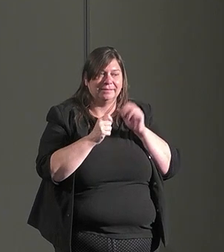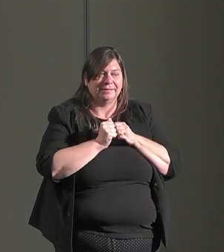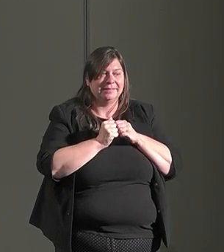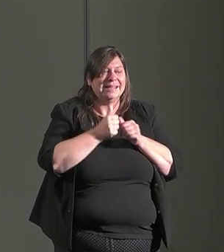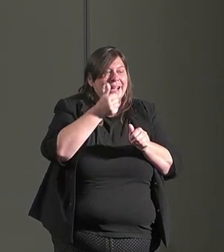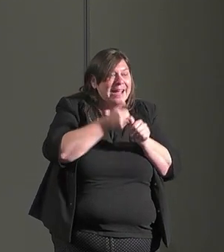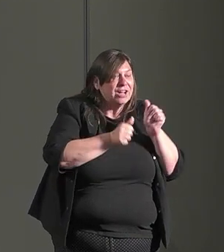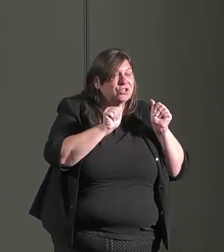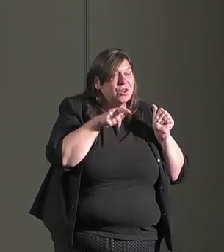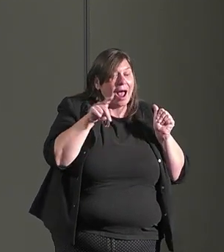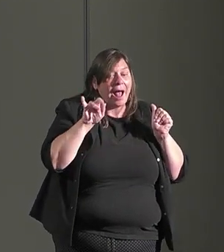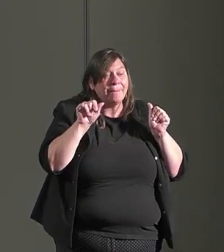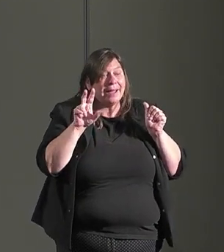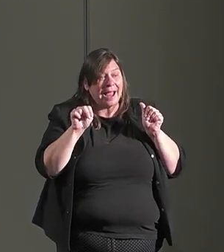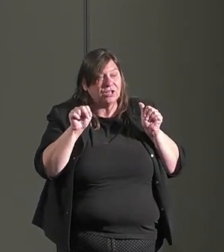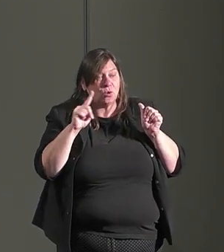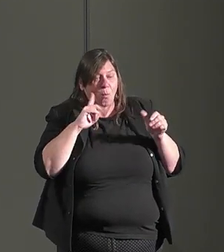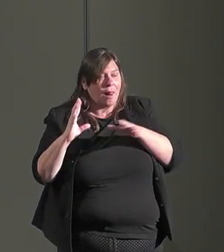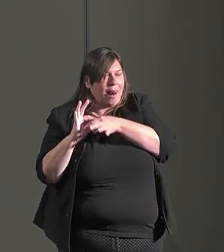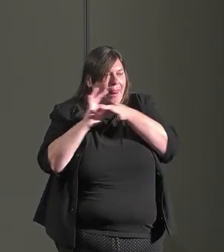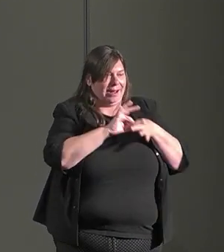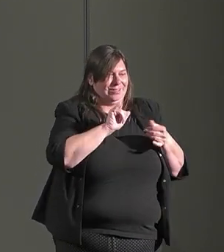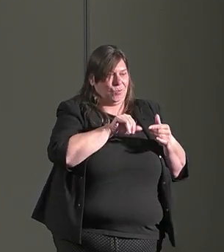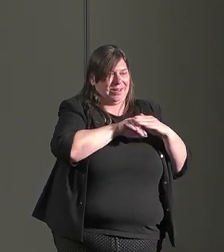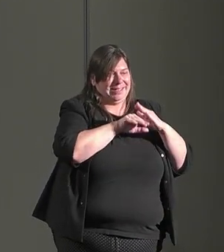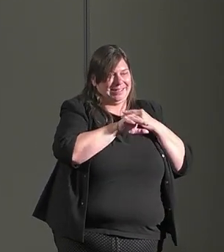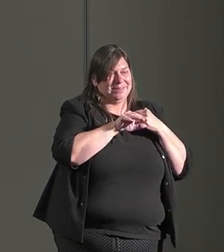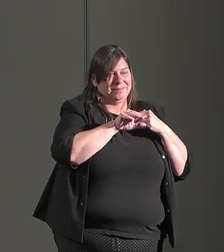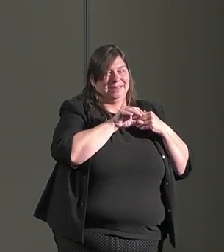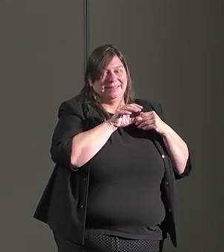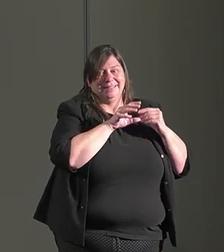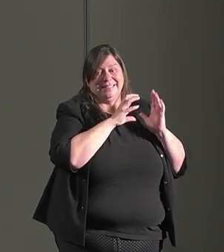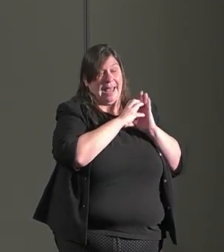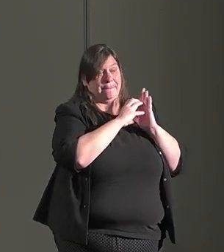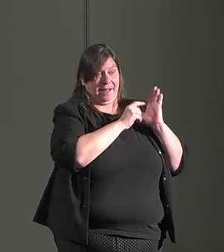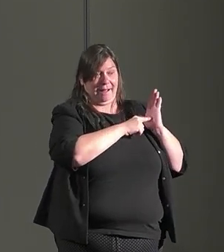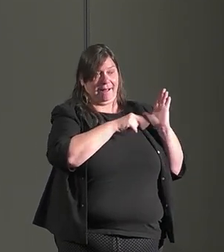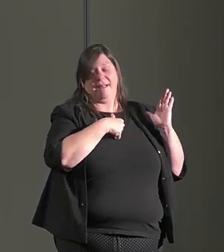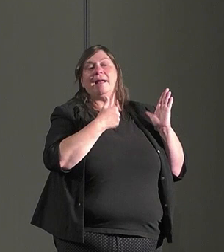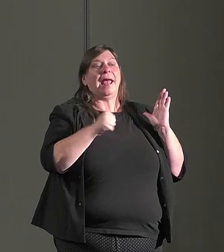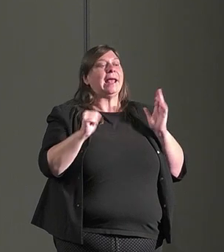our applications and websites over the coming here so any user in our platform could find us